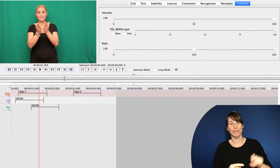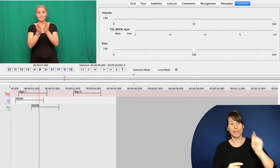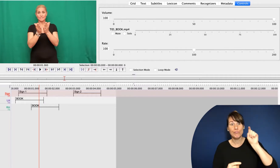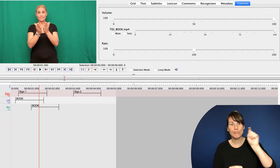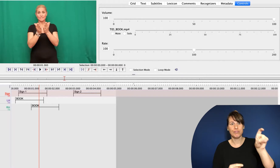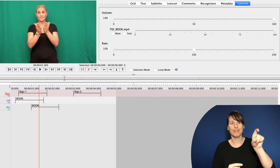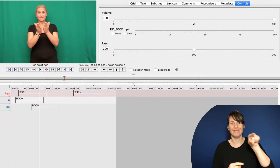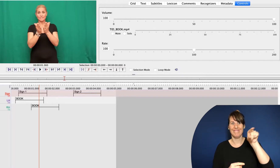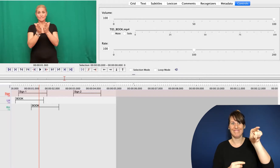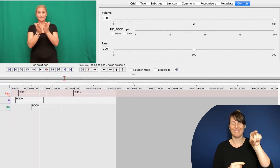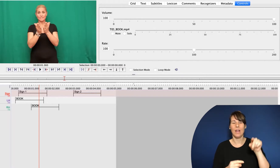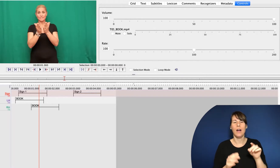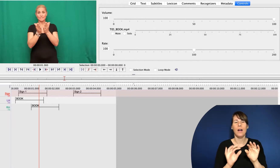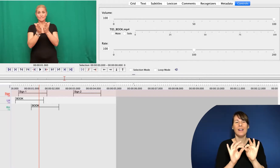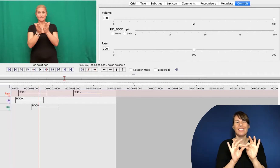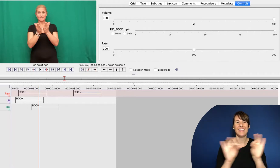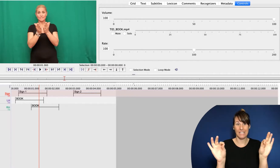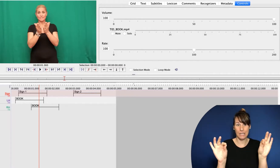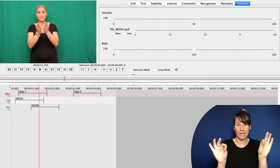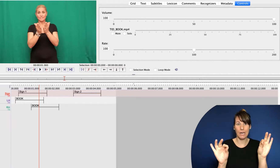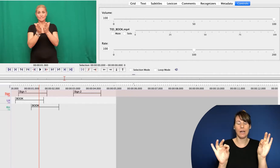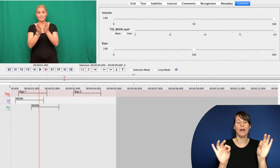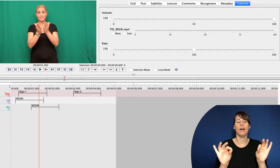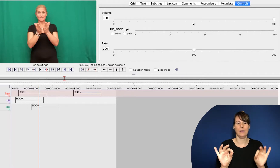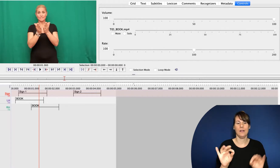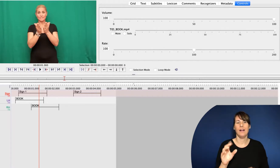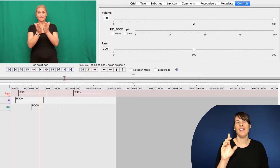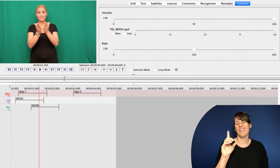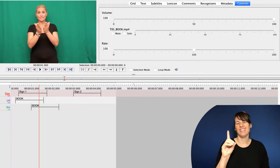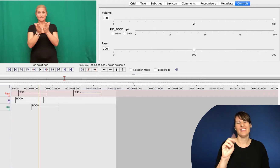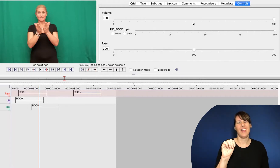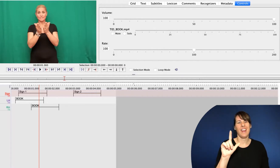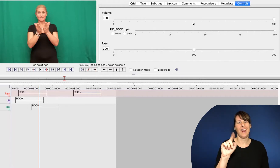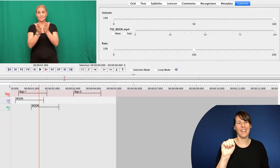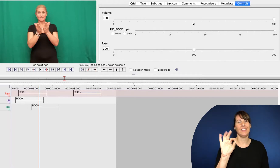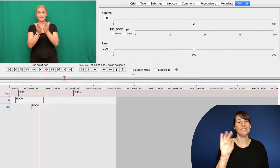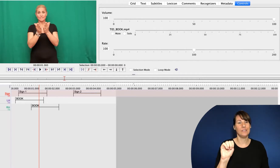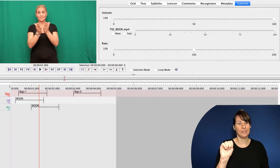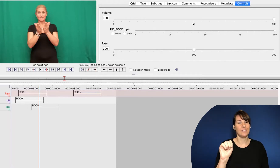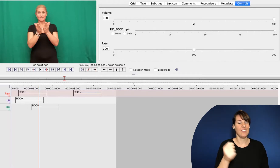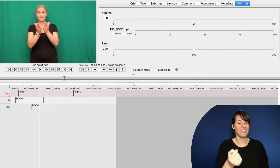And then I will show you from scratch how to create tiers with hierarchies.